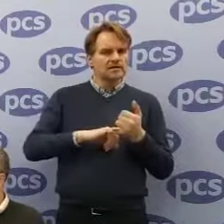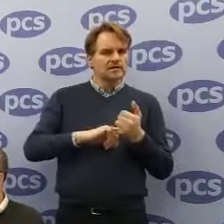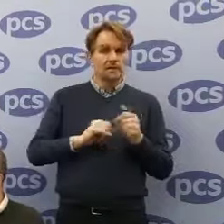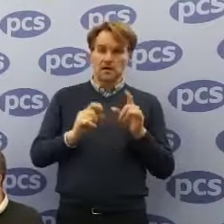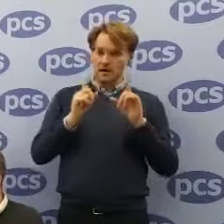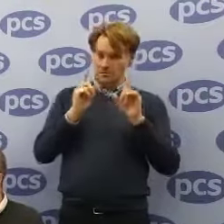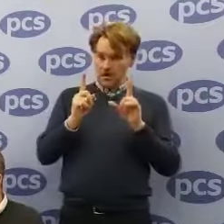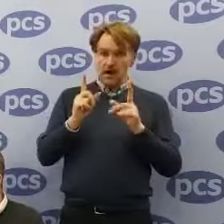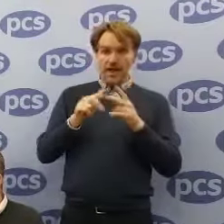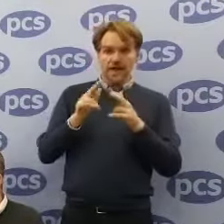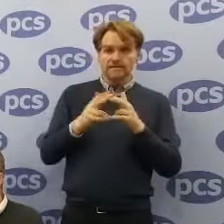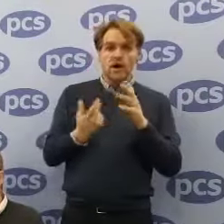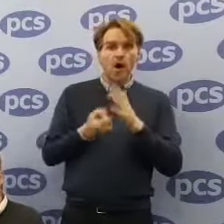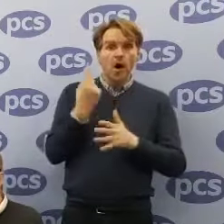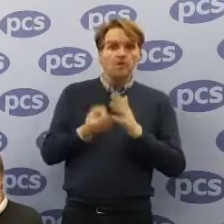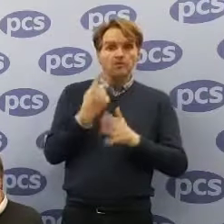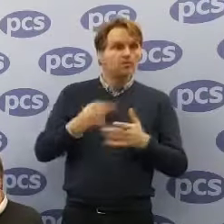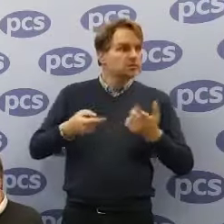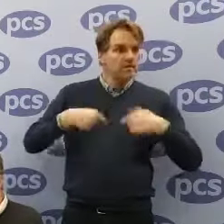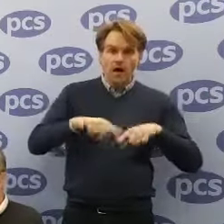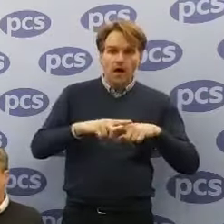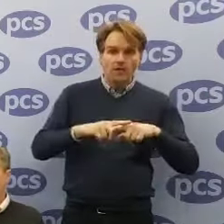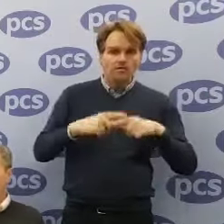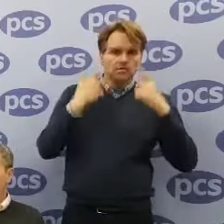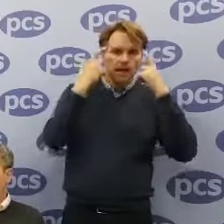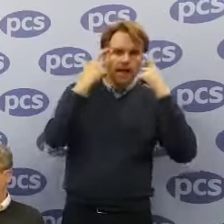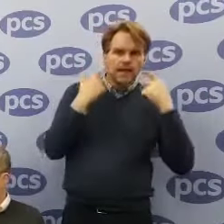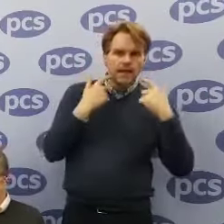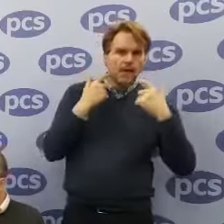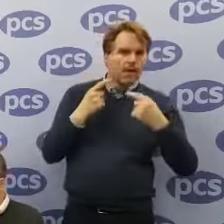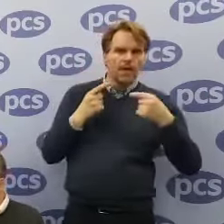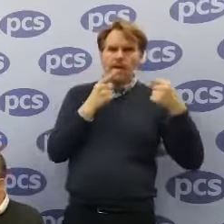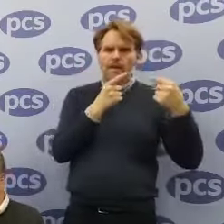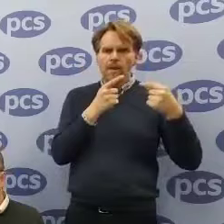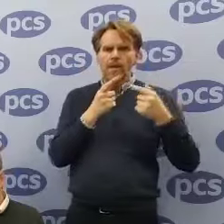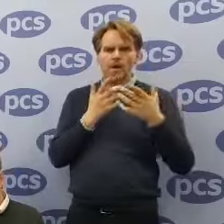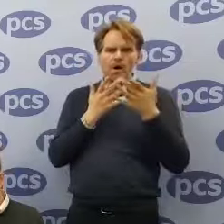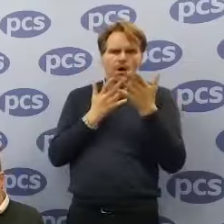up opportunities for us either legally or on the negotiating table on the back